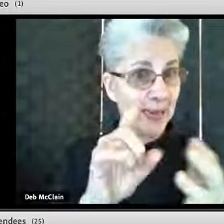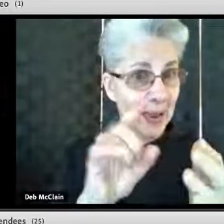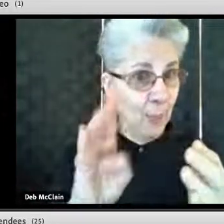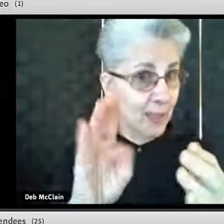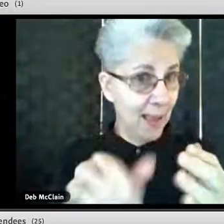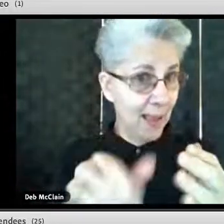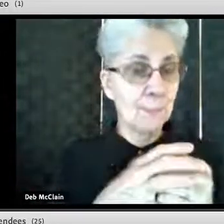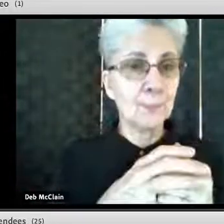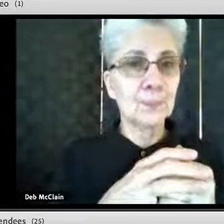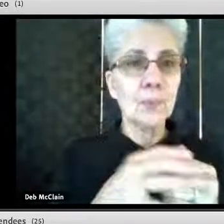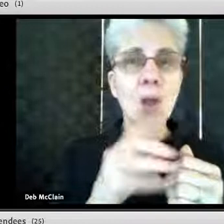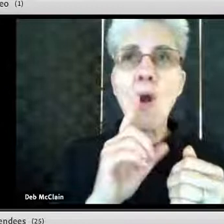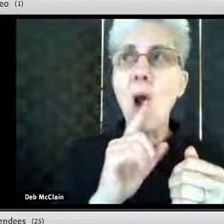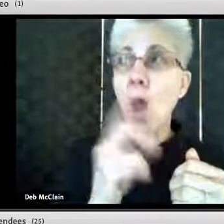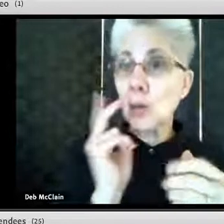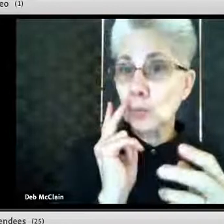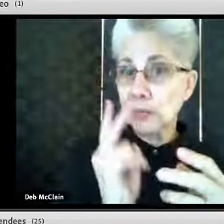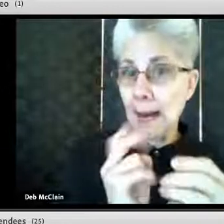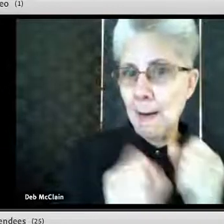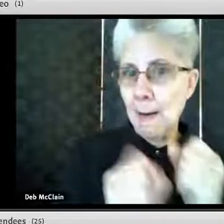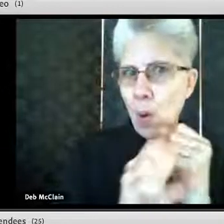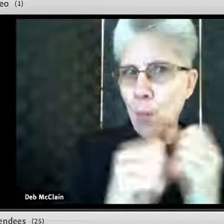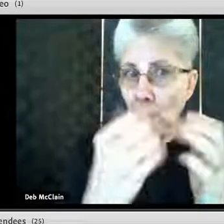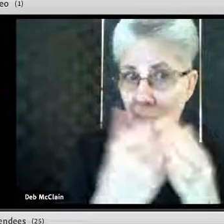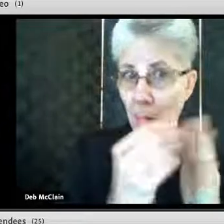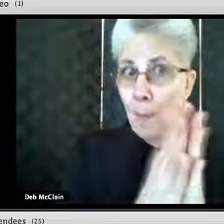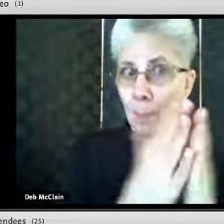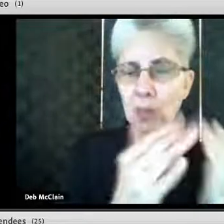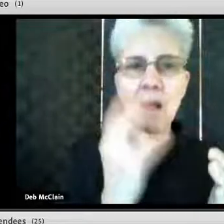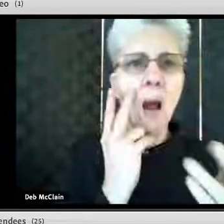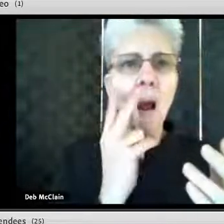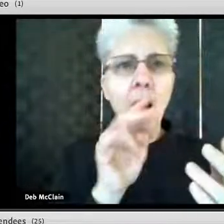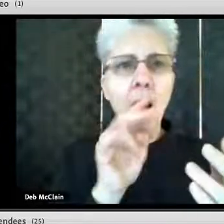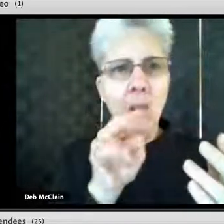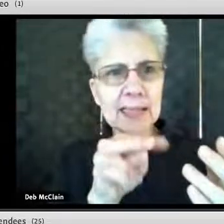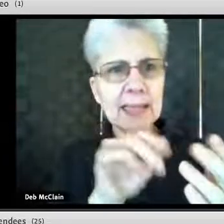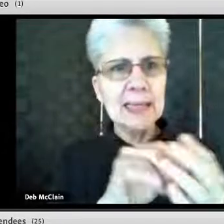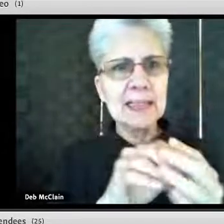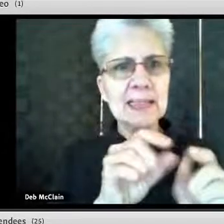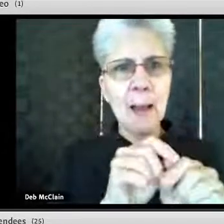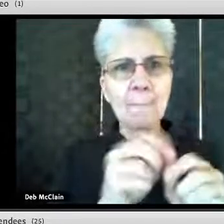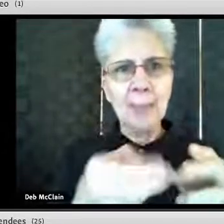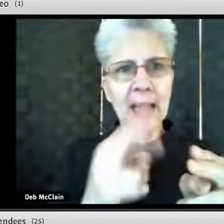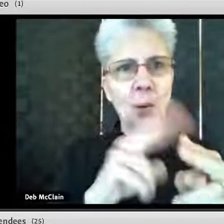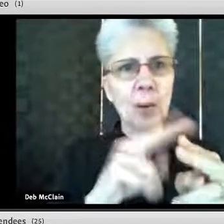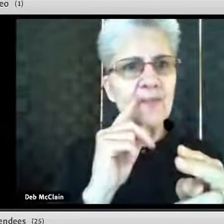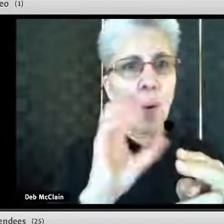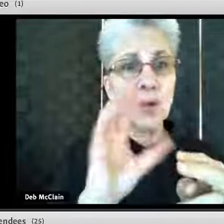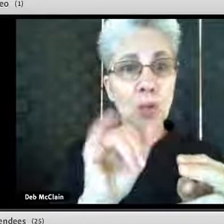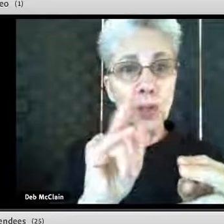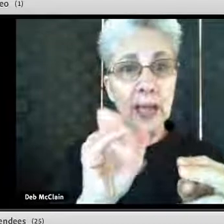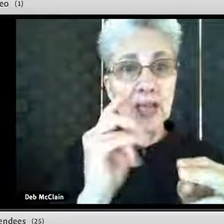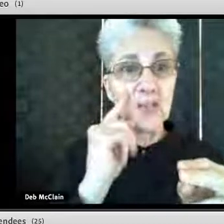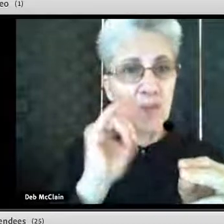Are you seeing...you're promoting new books and now, you're seeing some circulation increases or holds on those books?